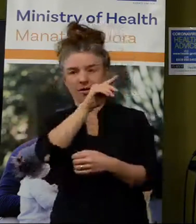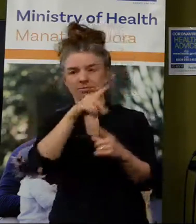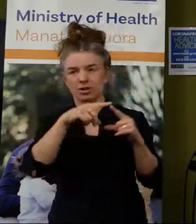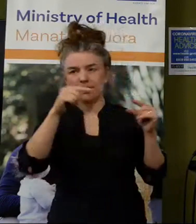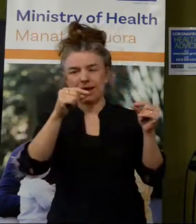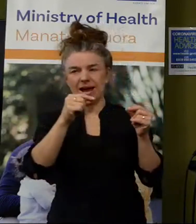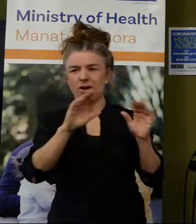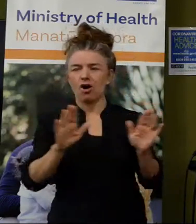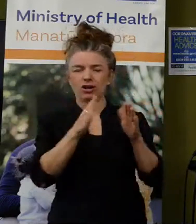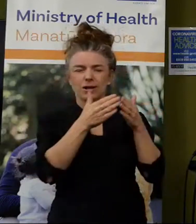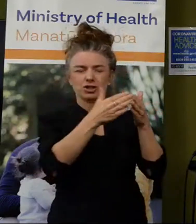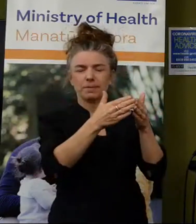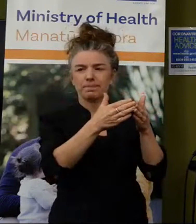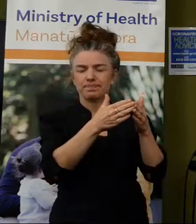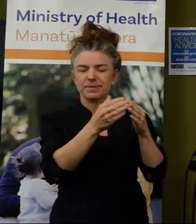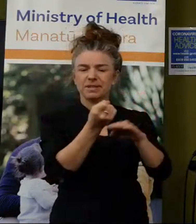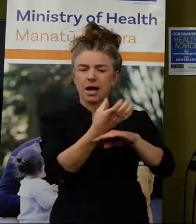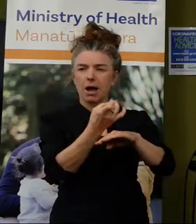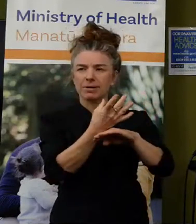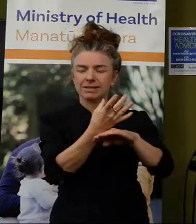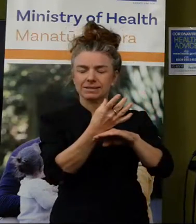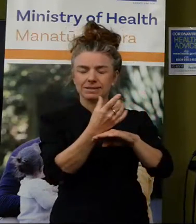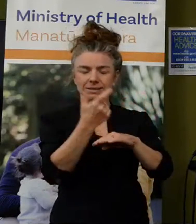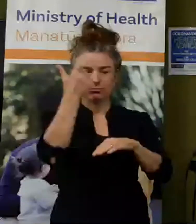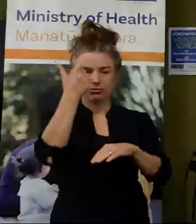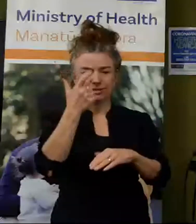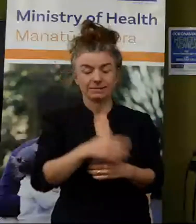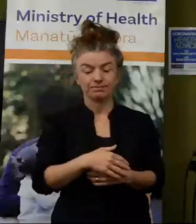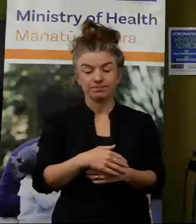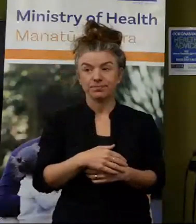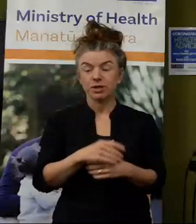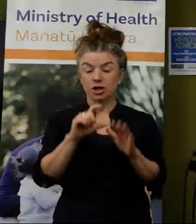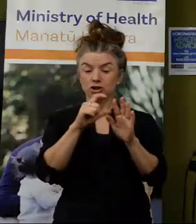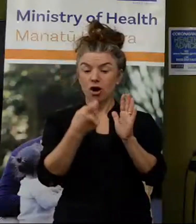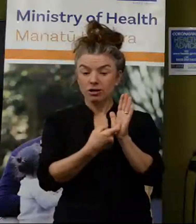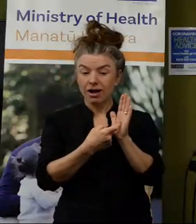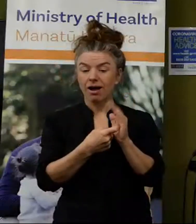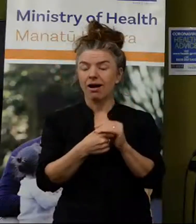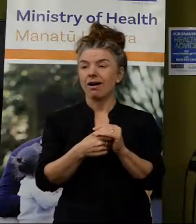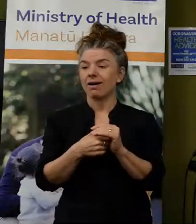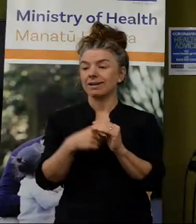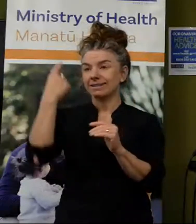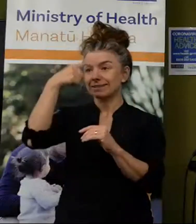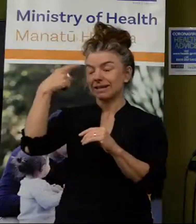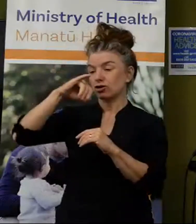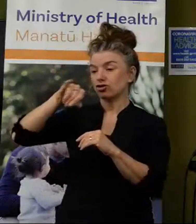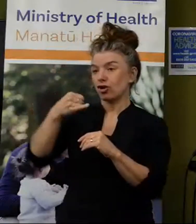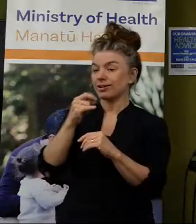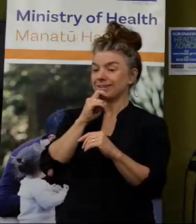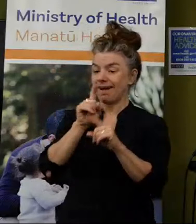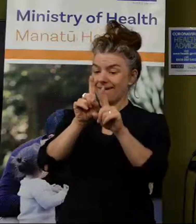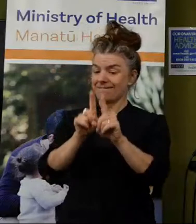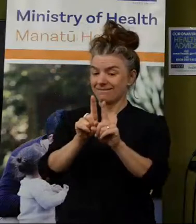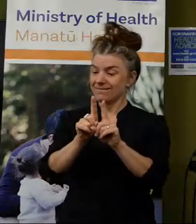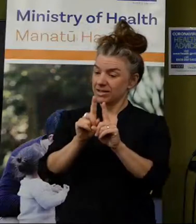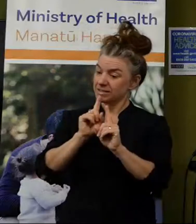The doctor and St. John paramedic who were on-board tell us that they were all well, or the people were all well,